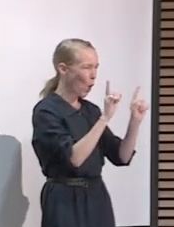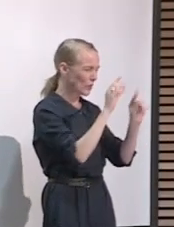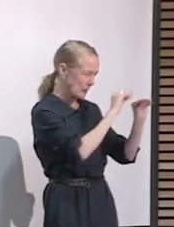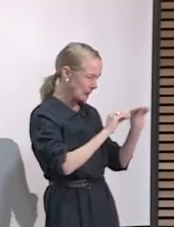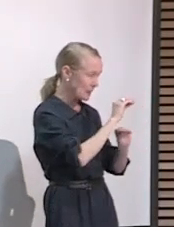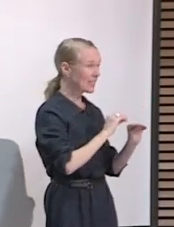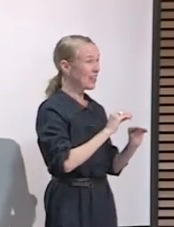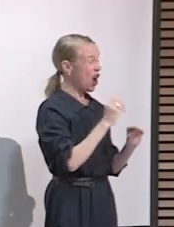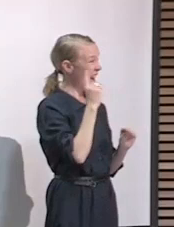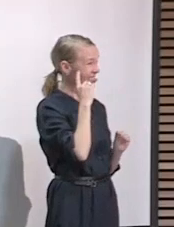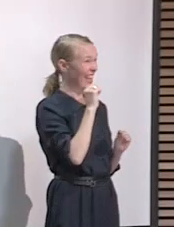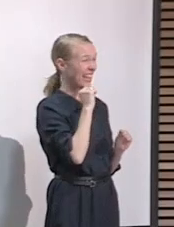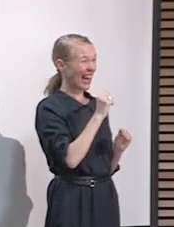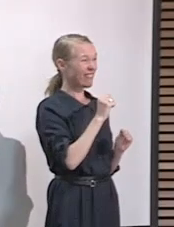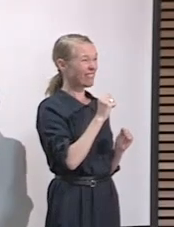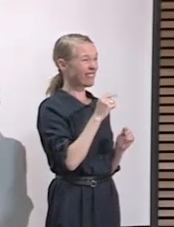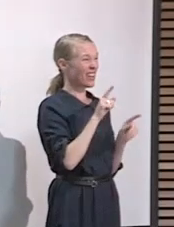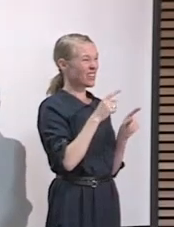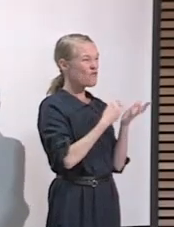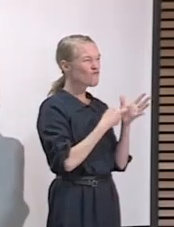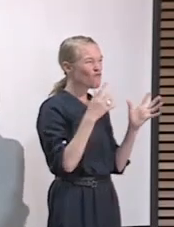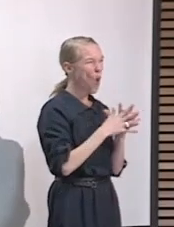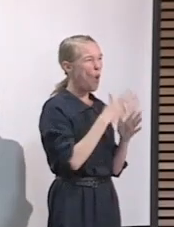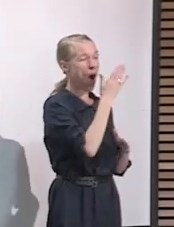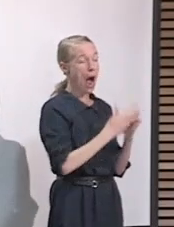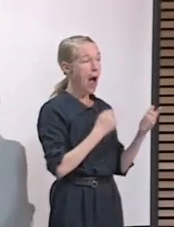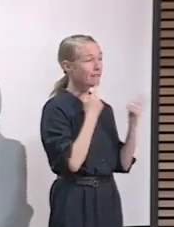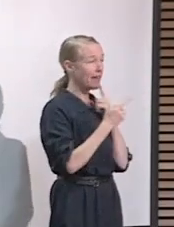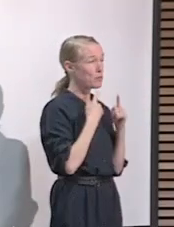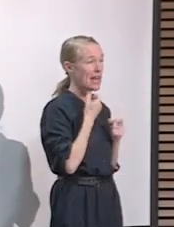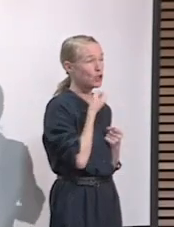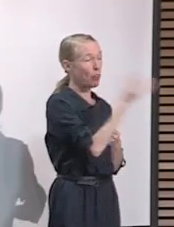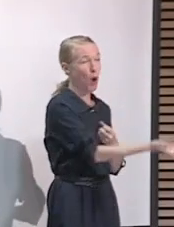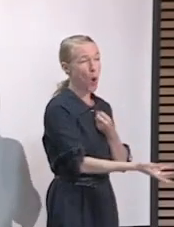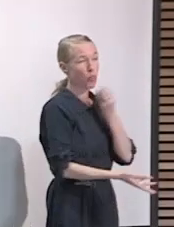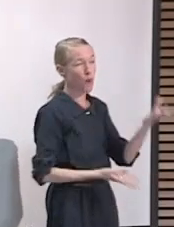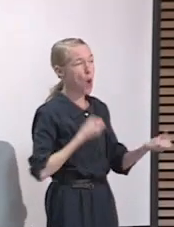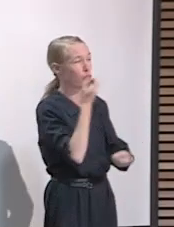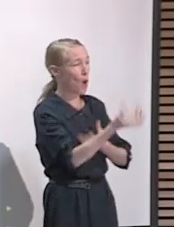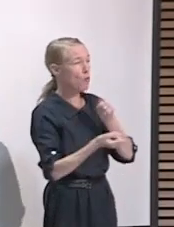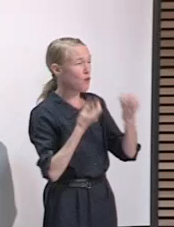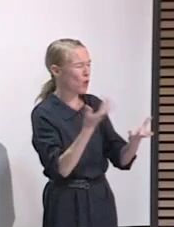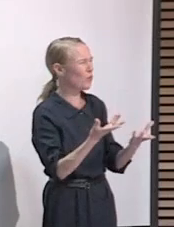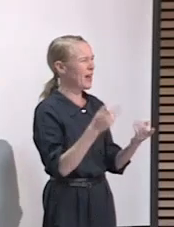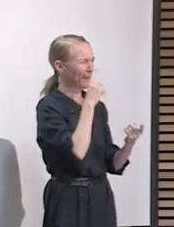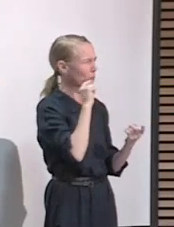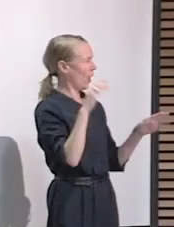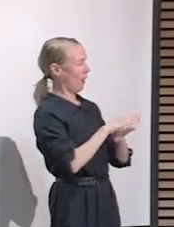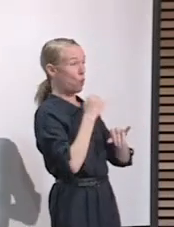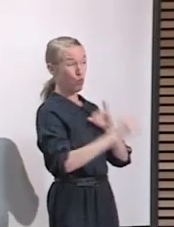relationships between all of those cases. I think we'd cause a much greater public